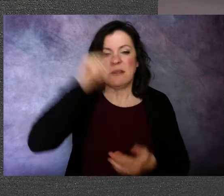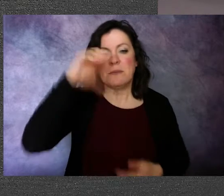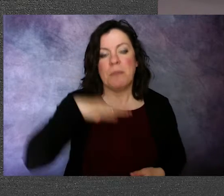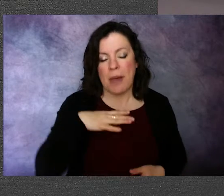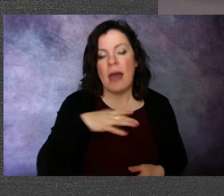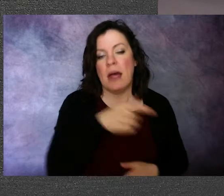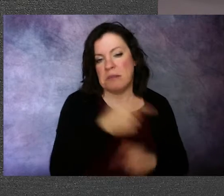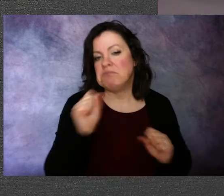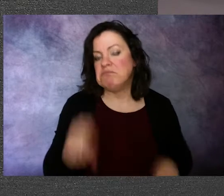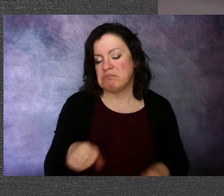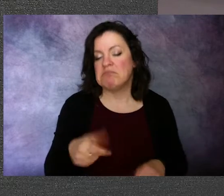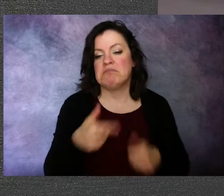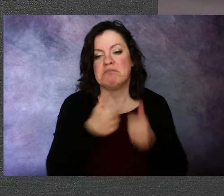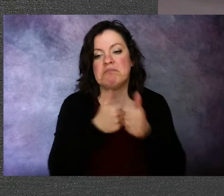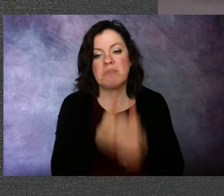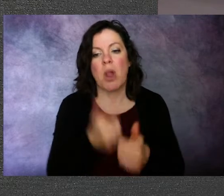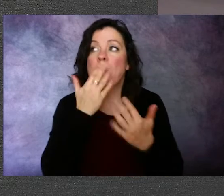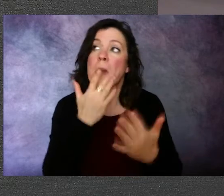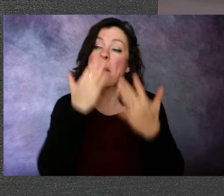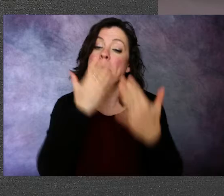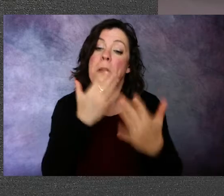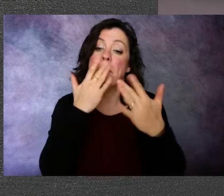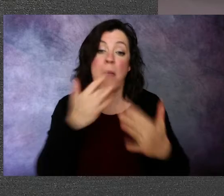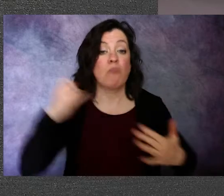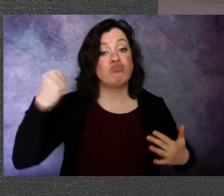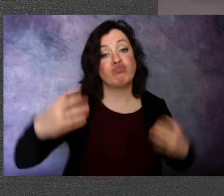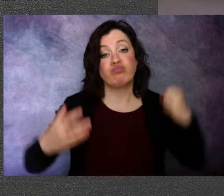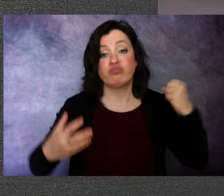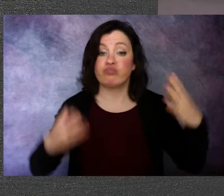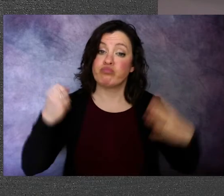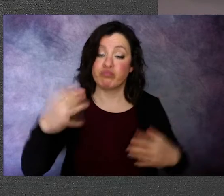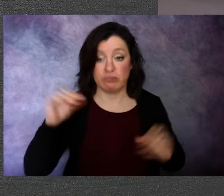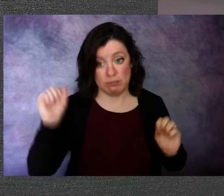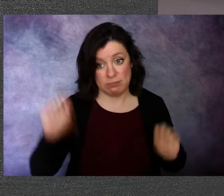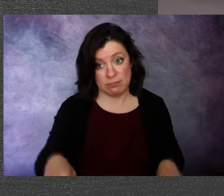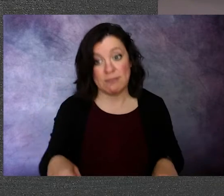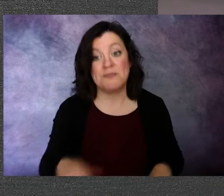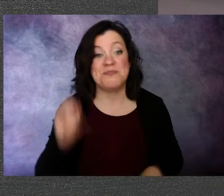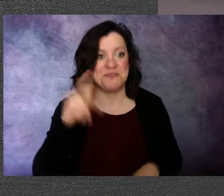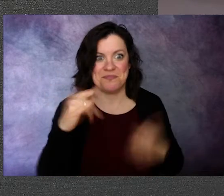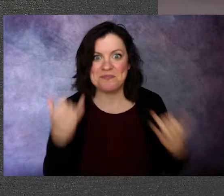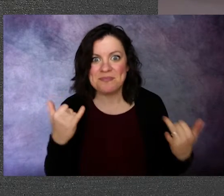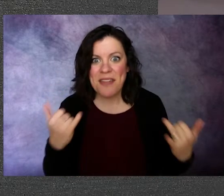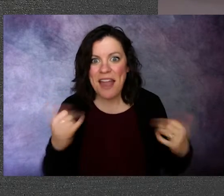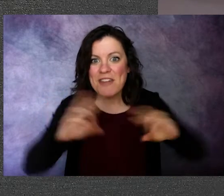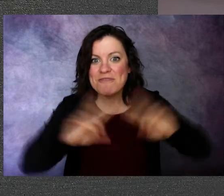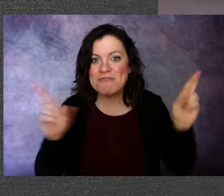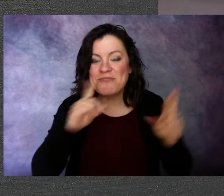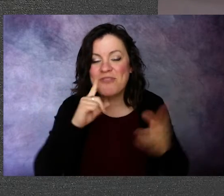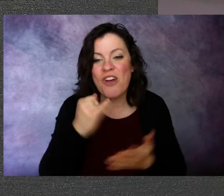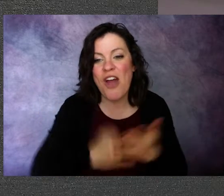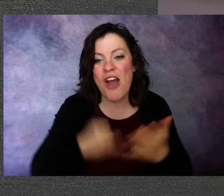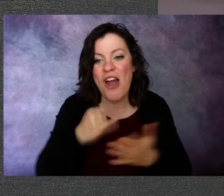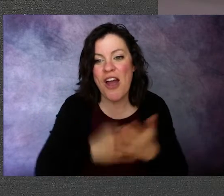that we might not have used. Well, I am ready for an art project. We are gonna create a sculpture.